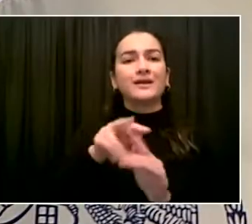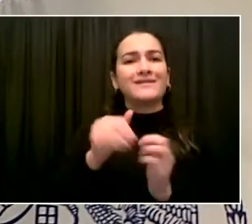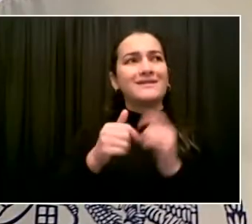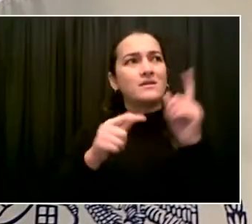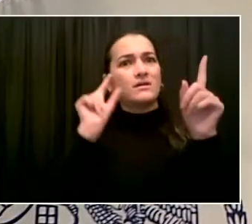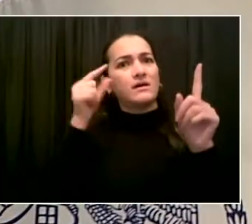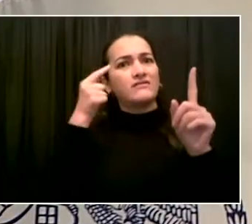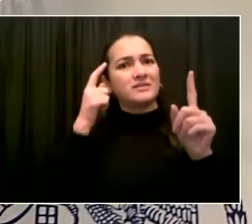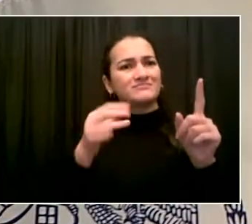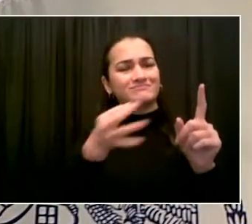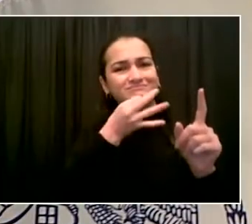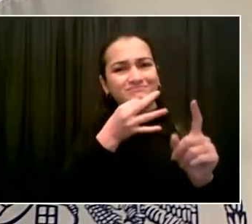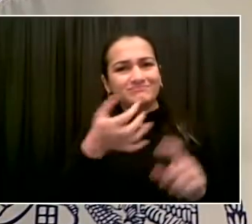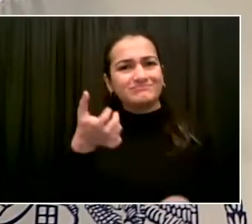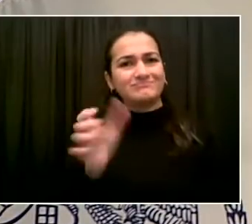OTHERWISE.